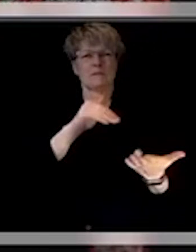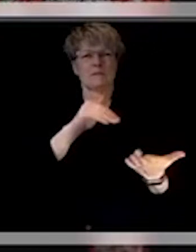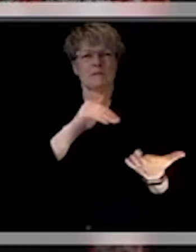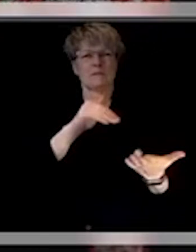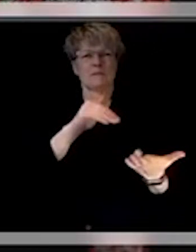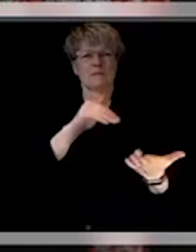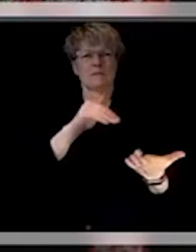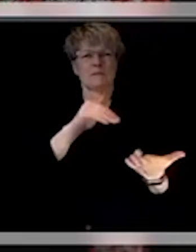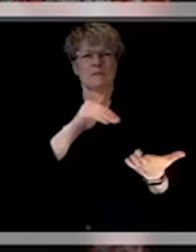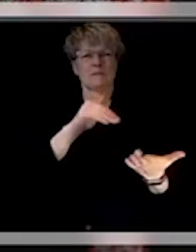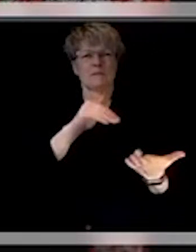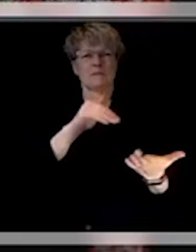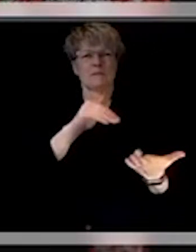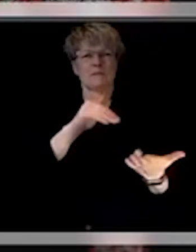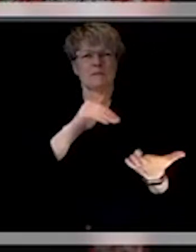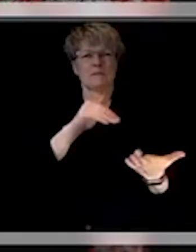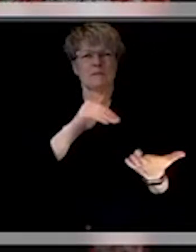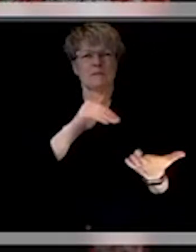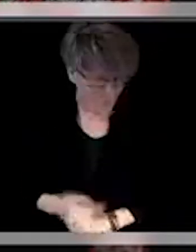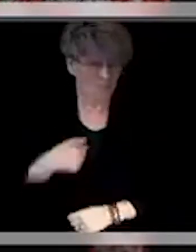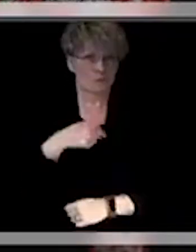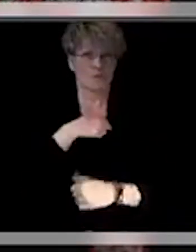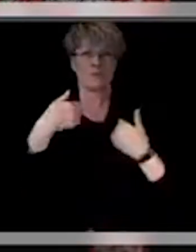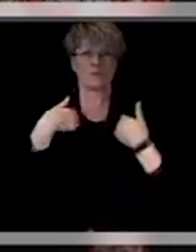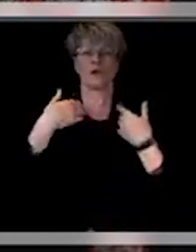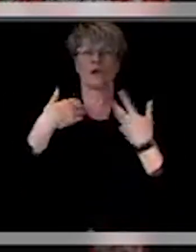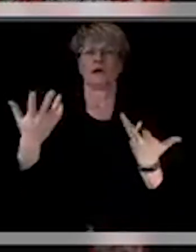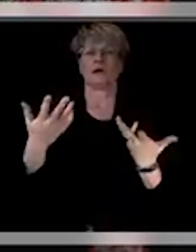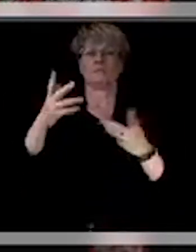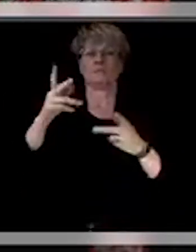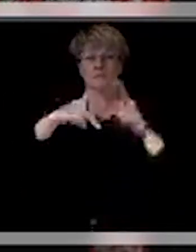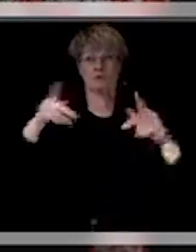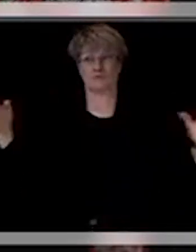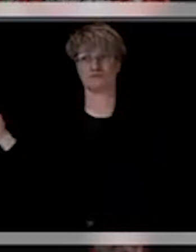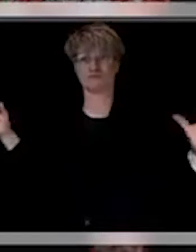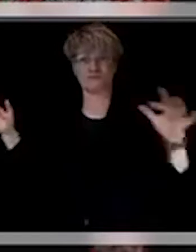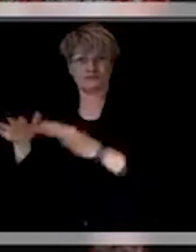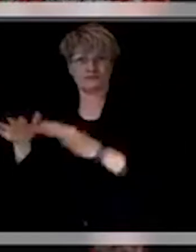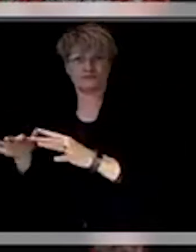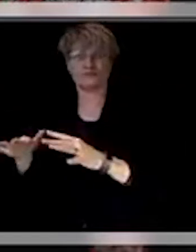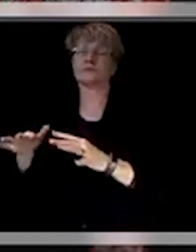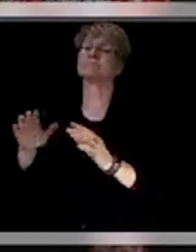of people resulting in 17 cases. That included four individuals who didn't attend, but then